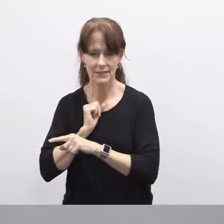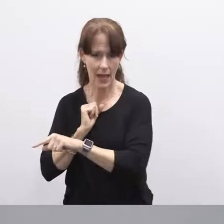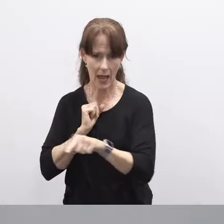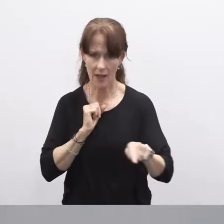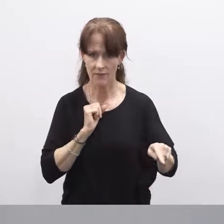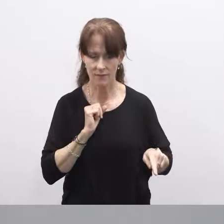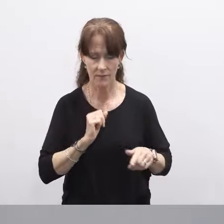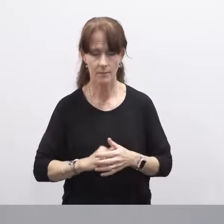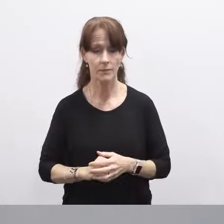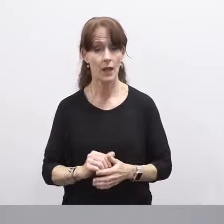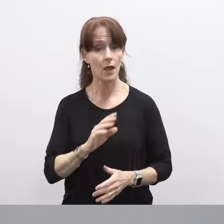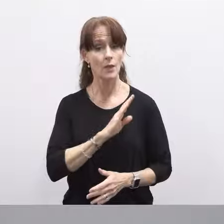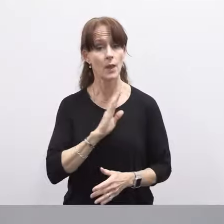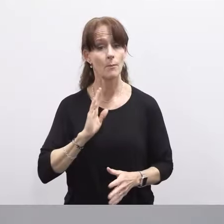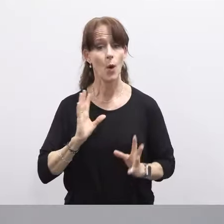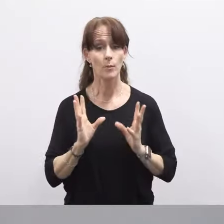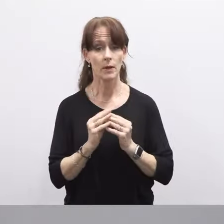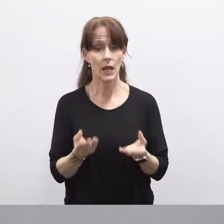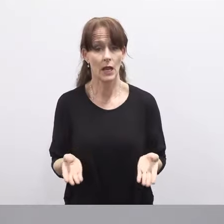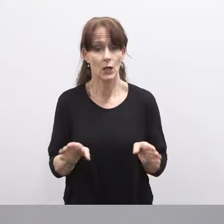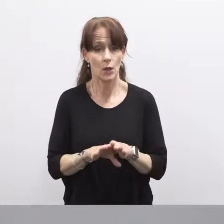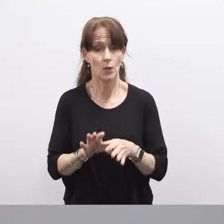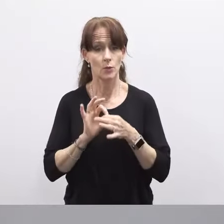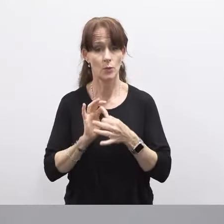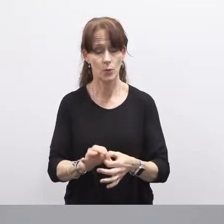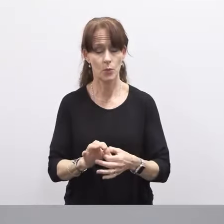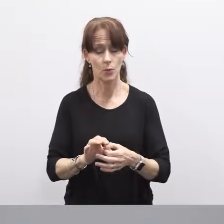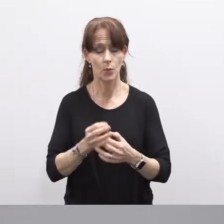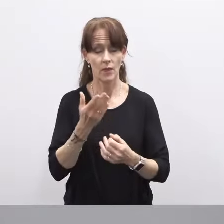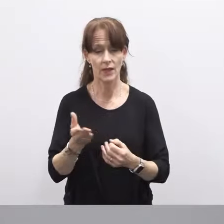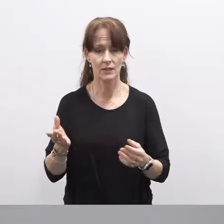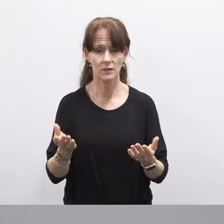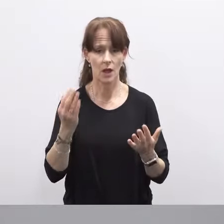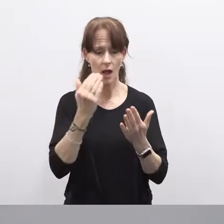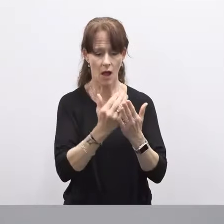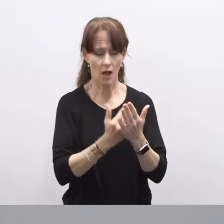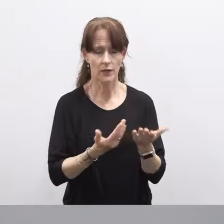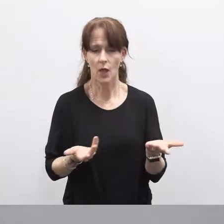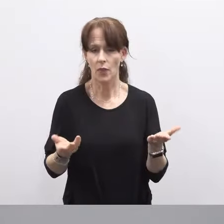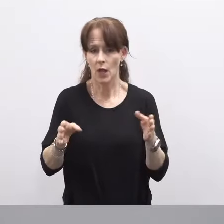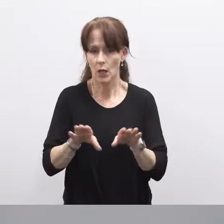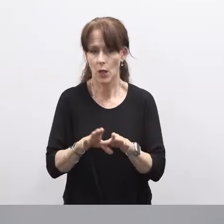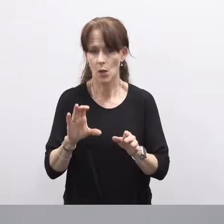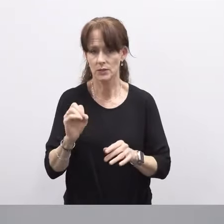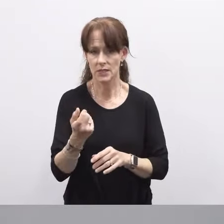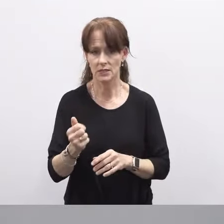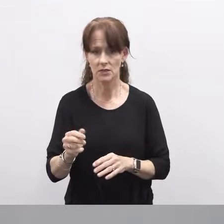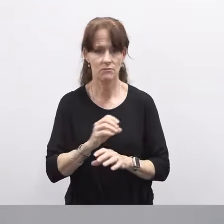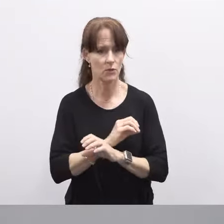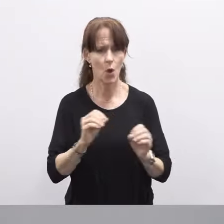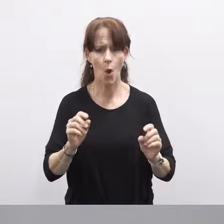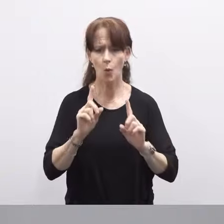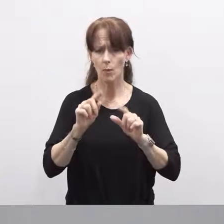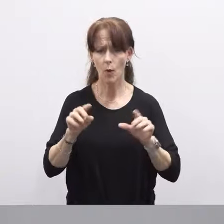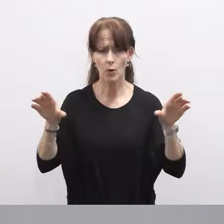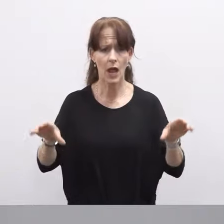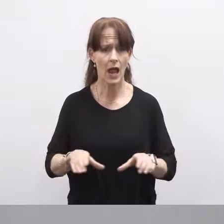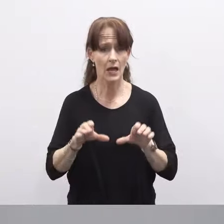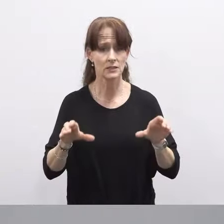The board has been meeting in close session regarding matters listed on today's close session agenda and wishes to report that no reportable actions were taken.